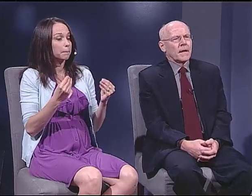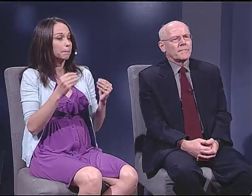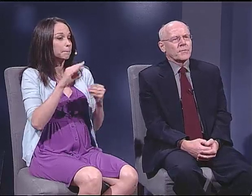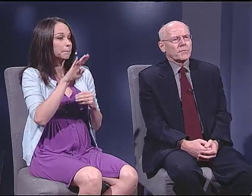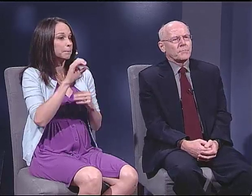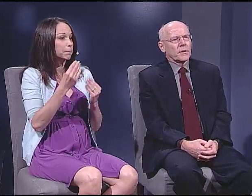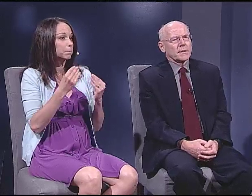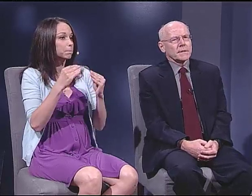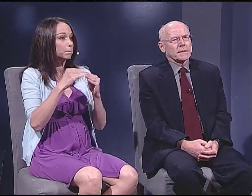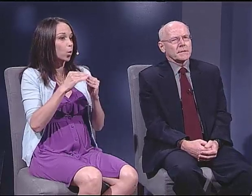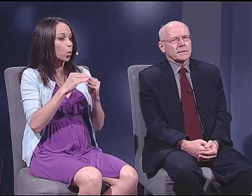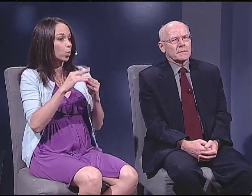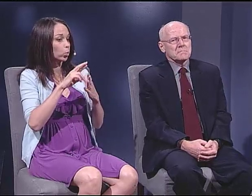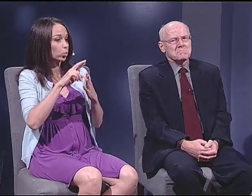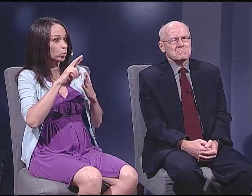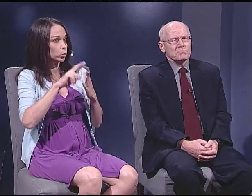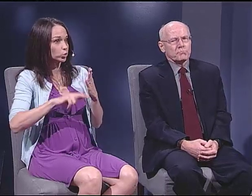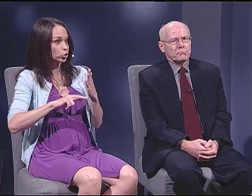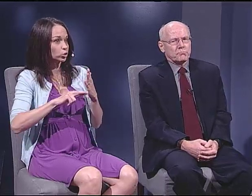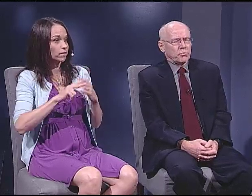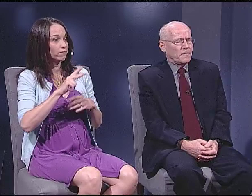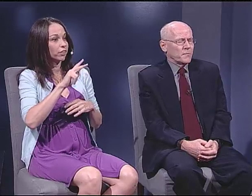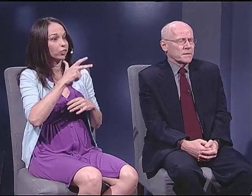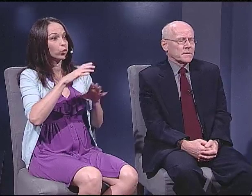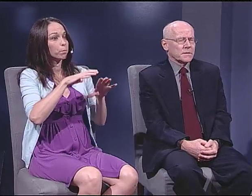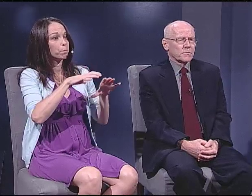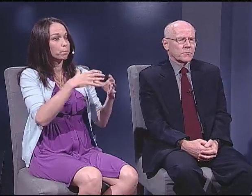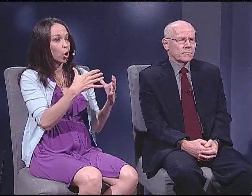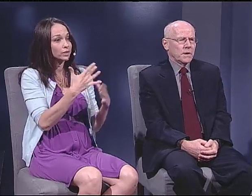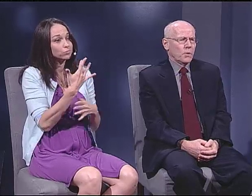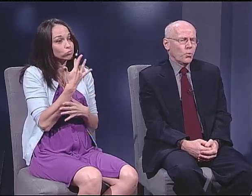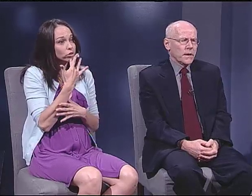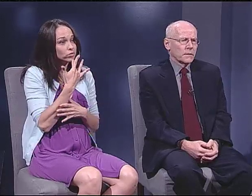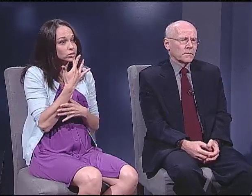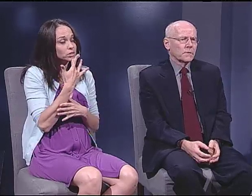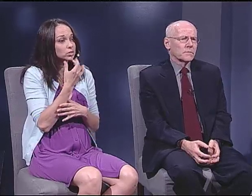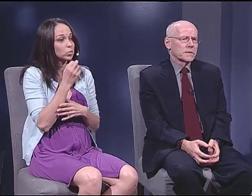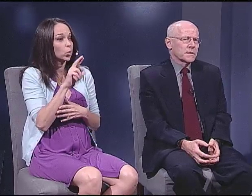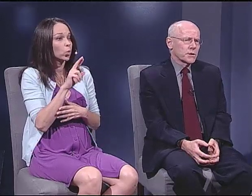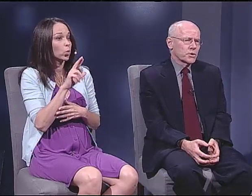of a third party's preferences or will or decision.